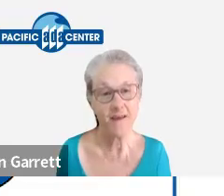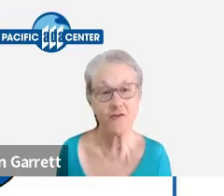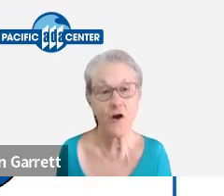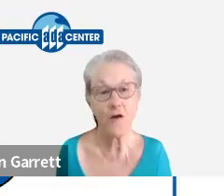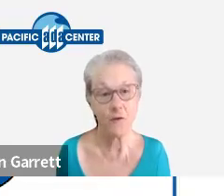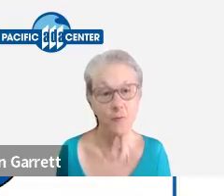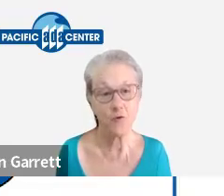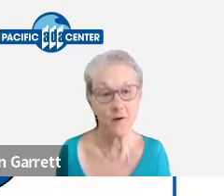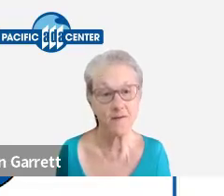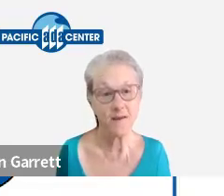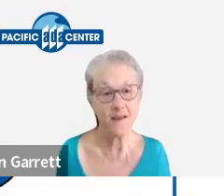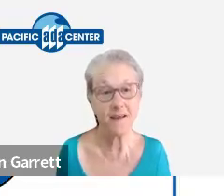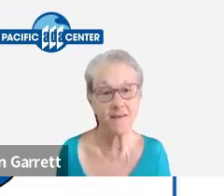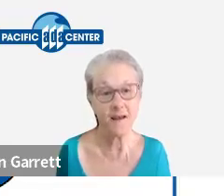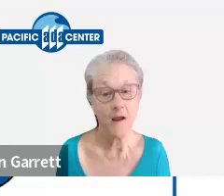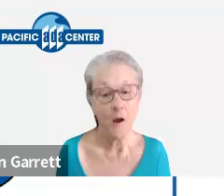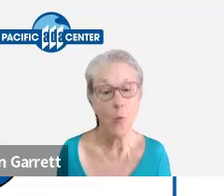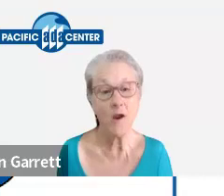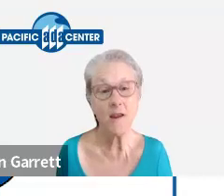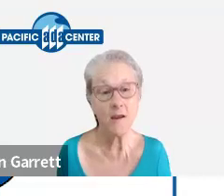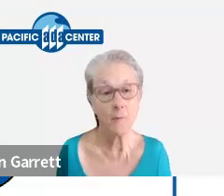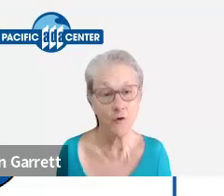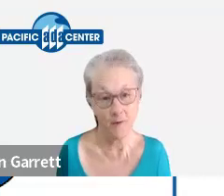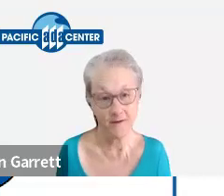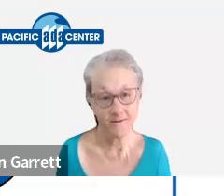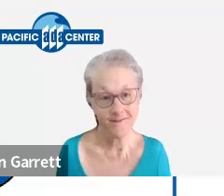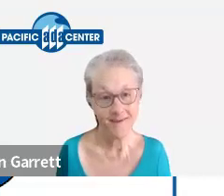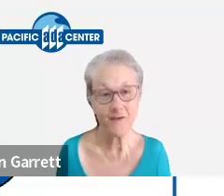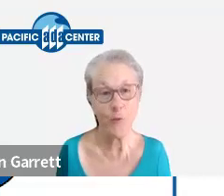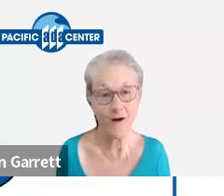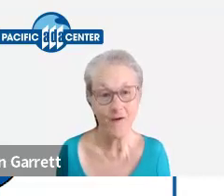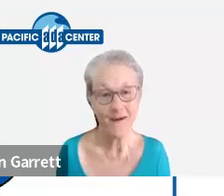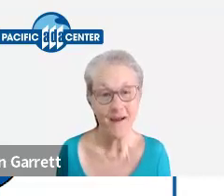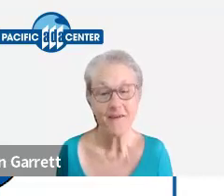They saw those movements. And they said, we need a movement, as well.